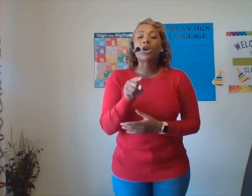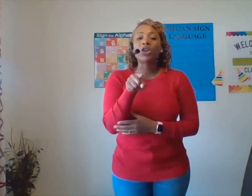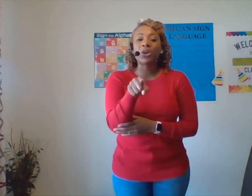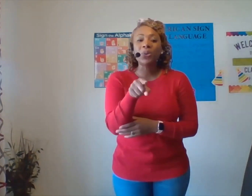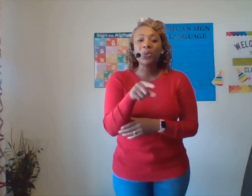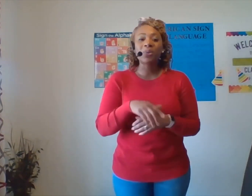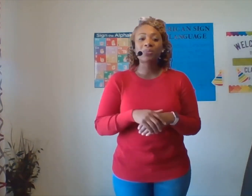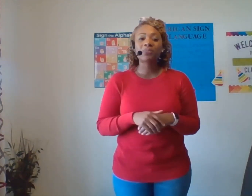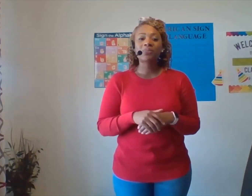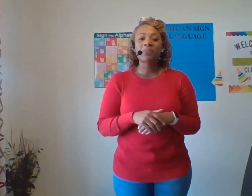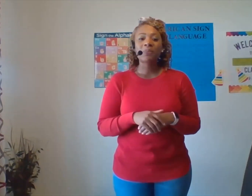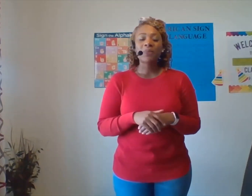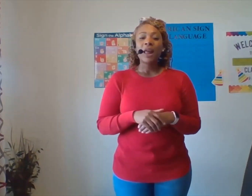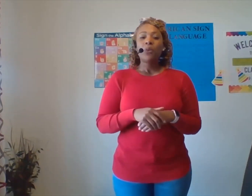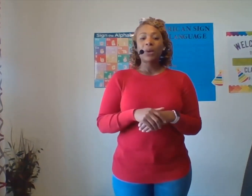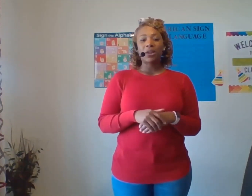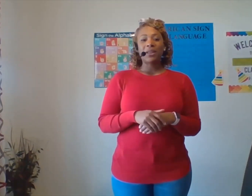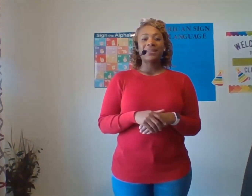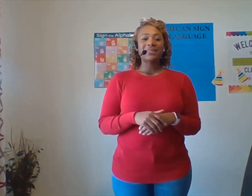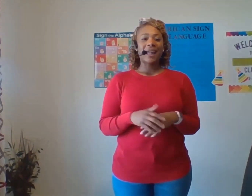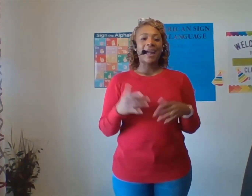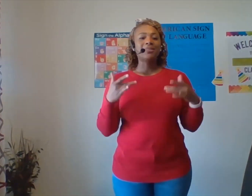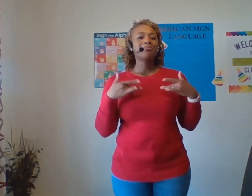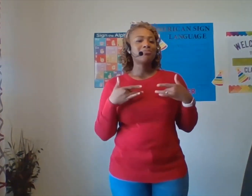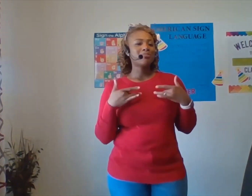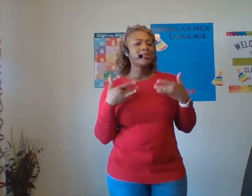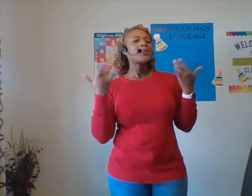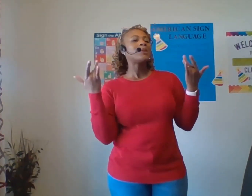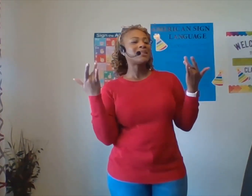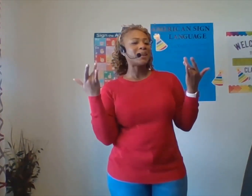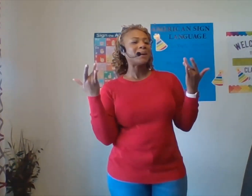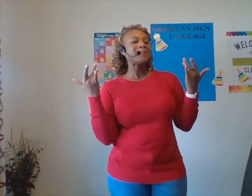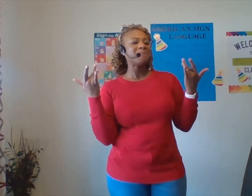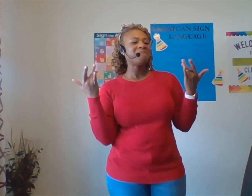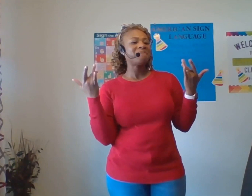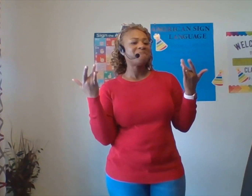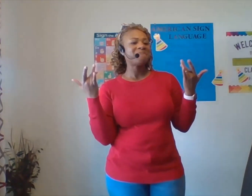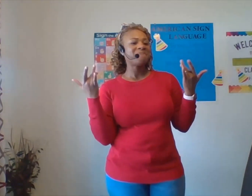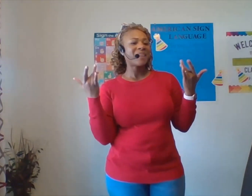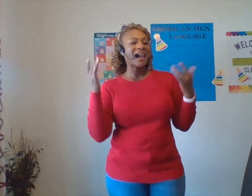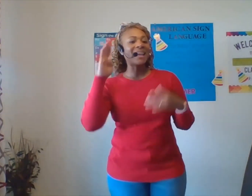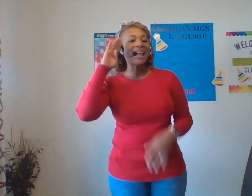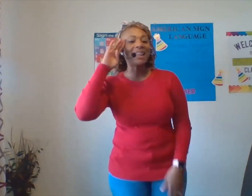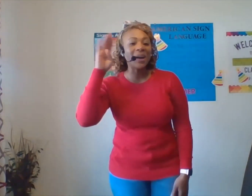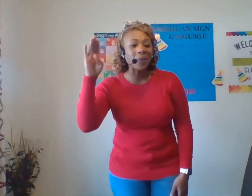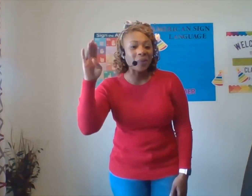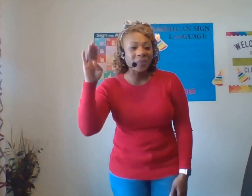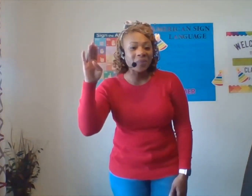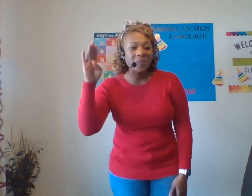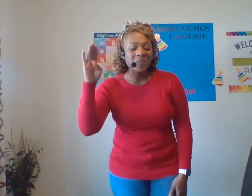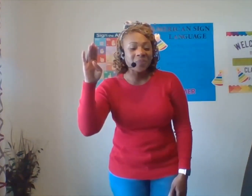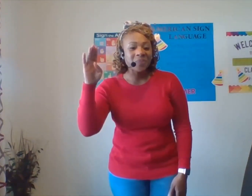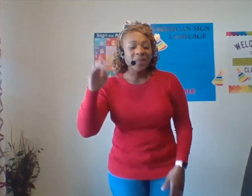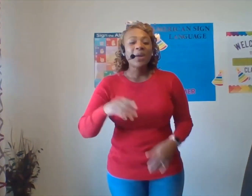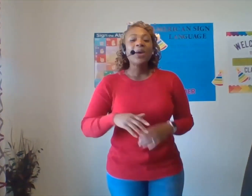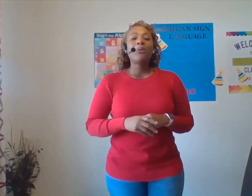you we learned how to sign what's up in hello